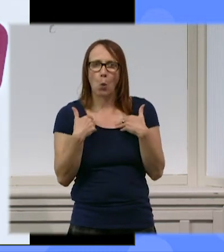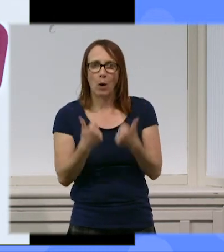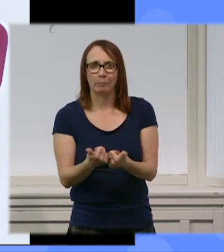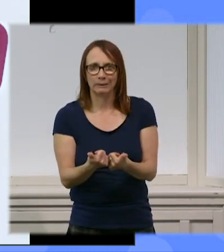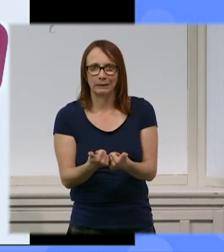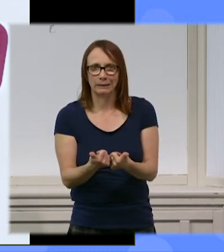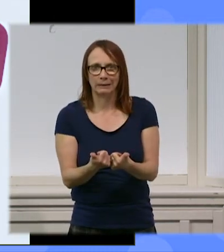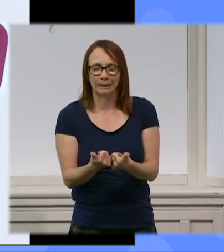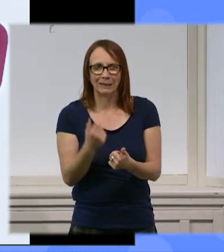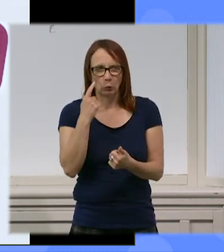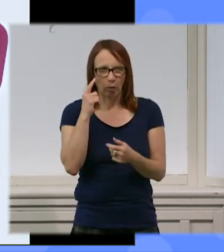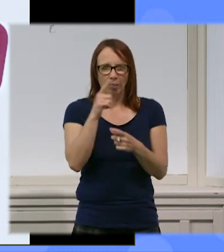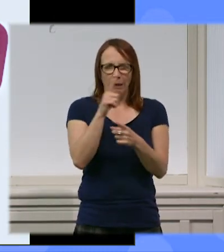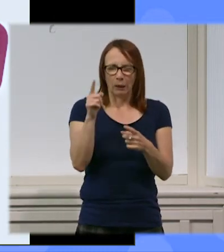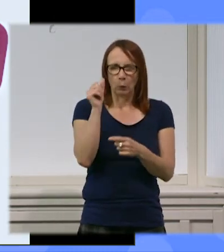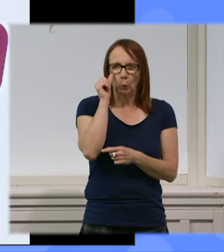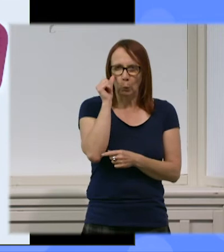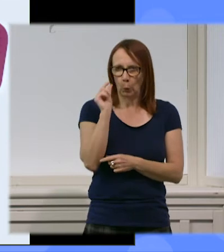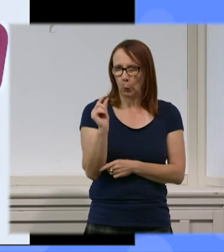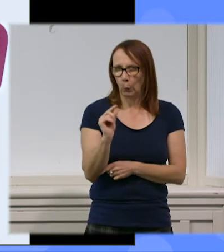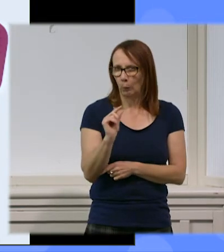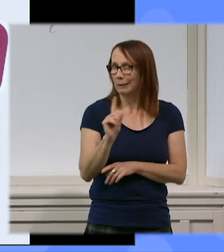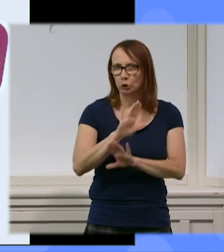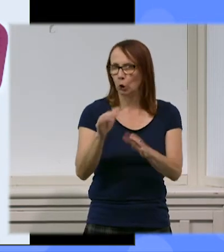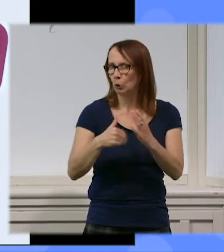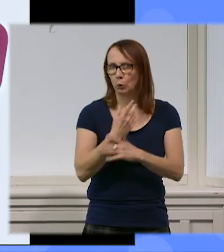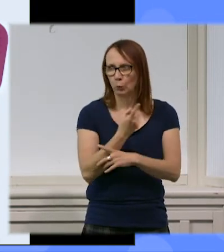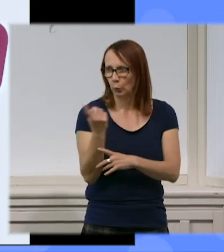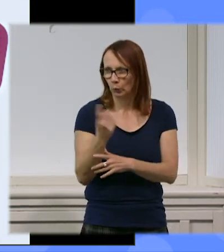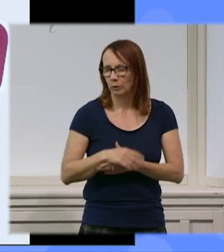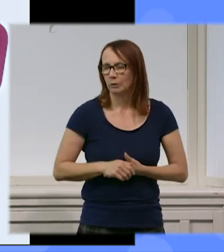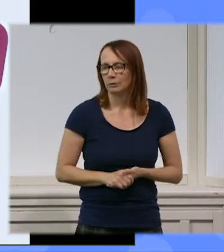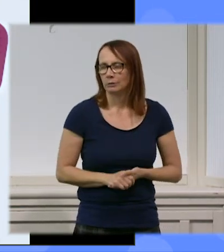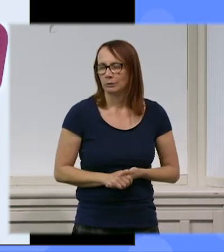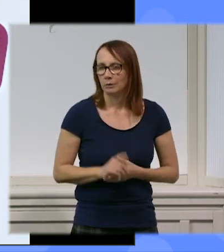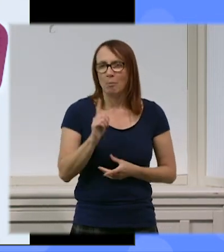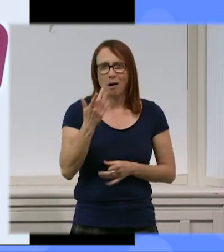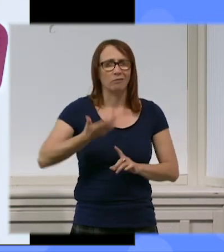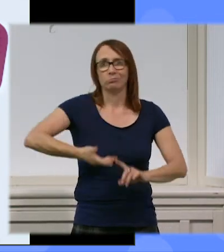completely new format to you however it was some time ago we've gone into the